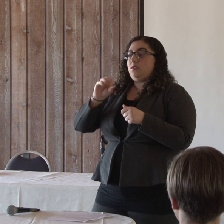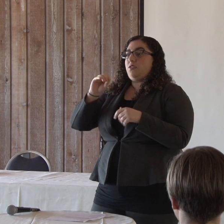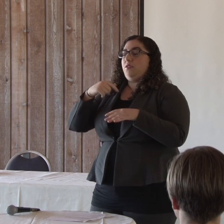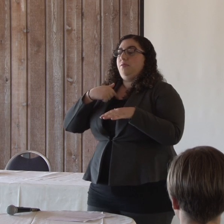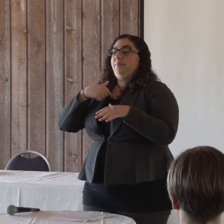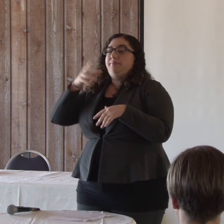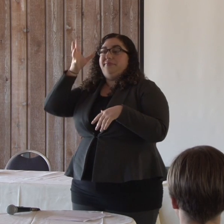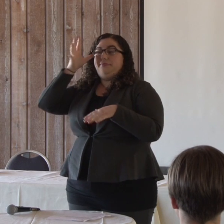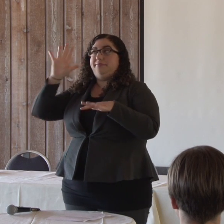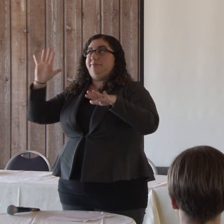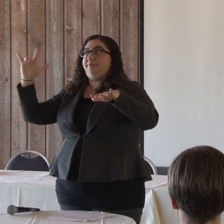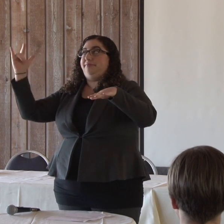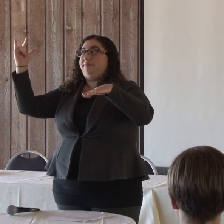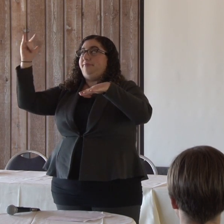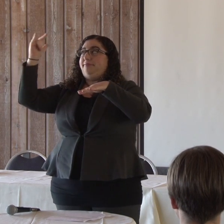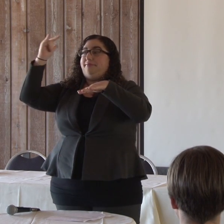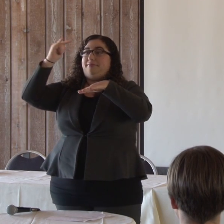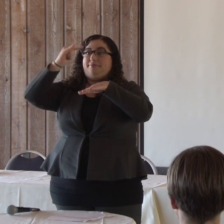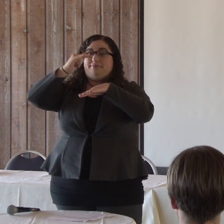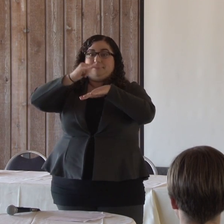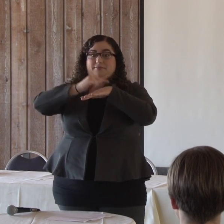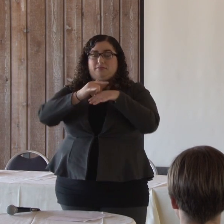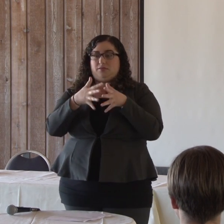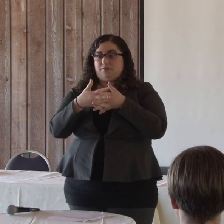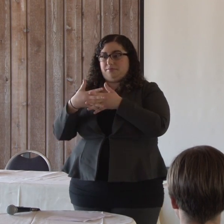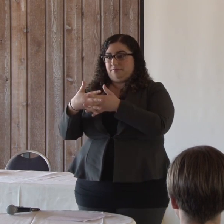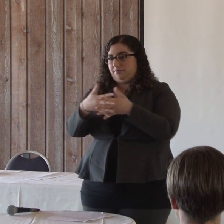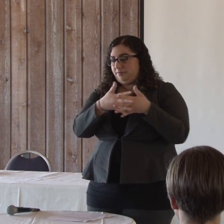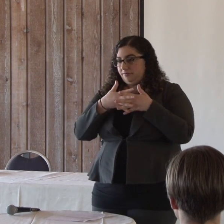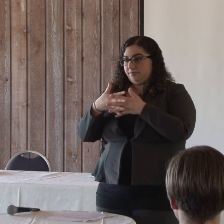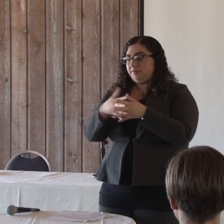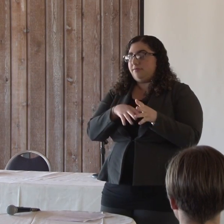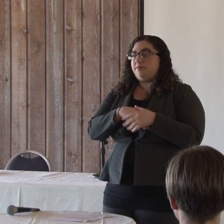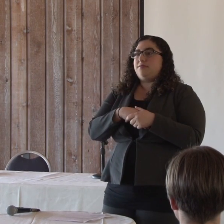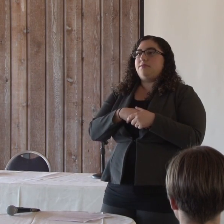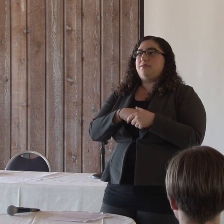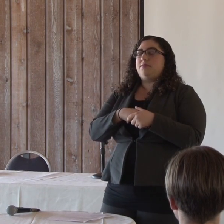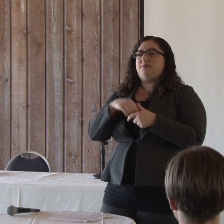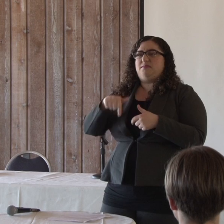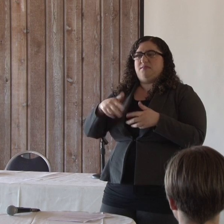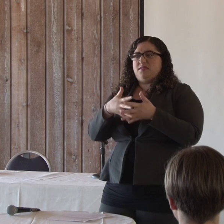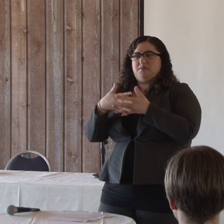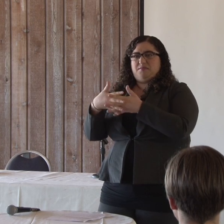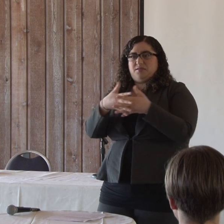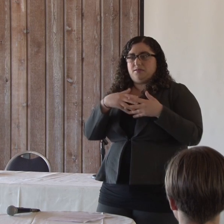very unanswered . And so it was a conclusion that was hard for me to deal with.